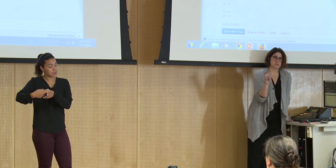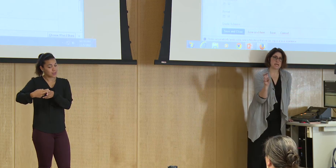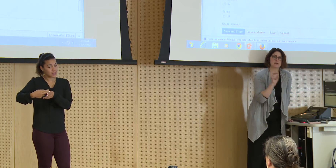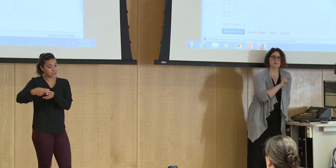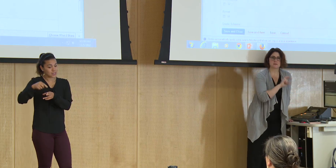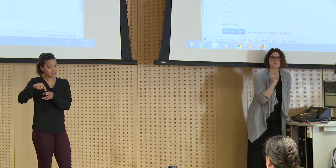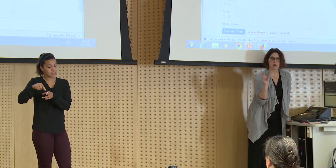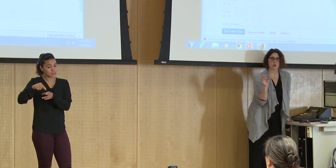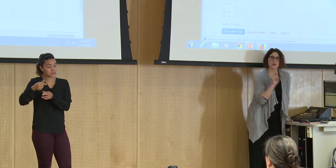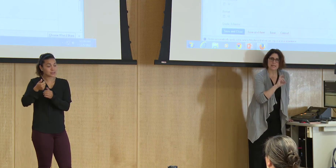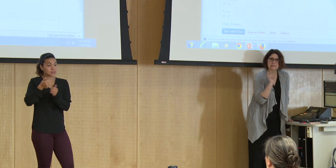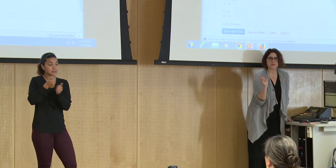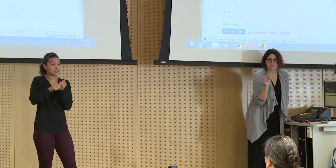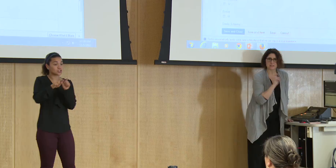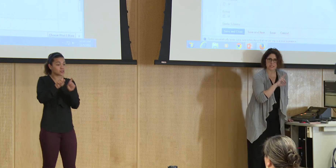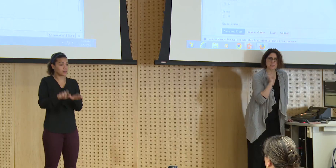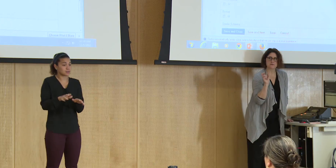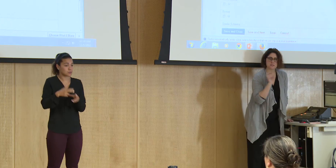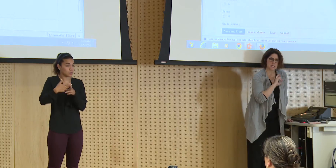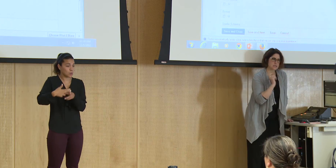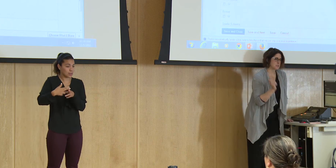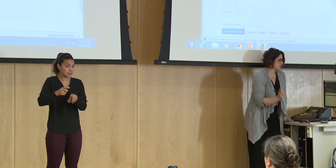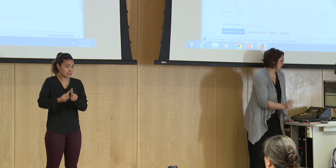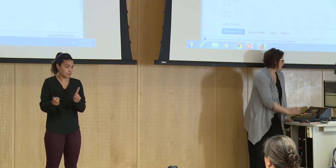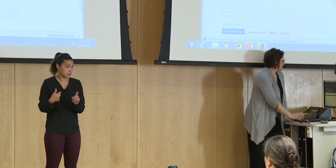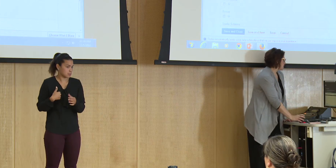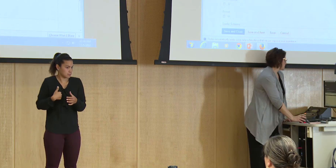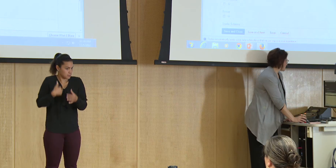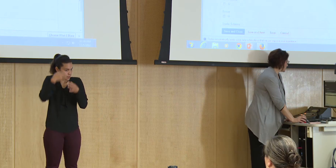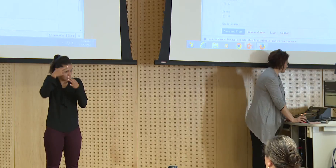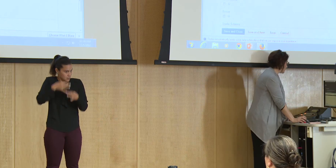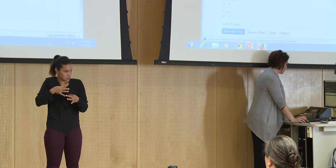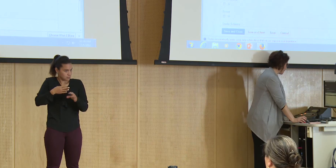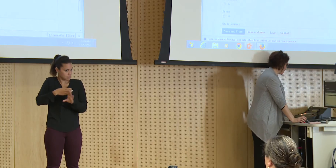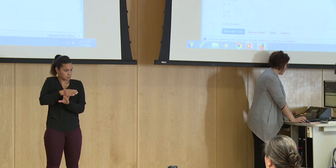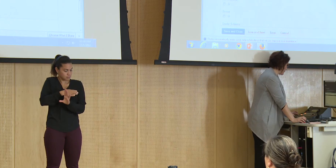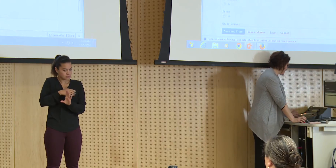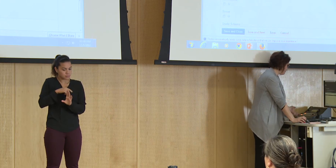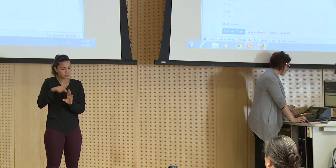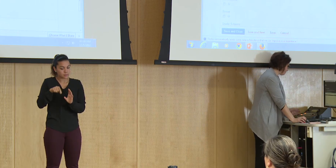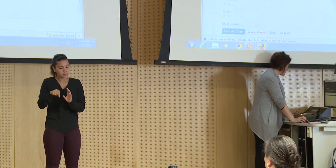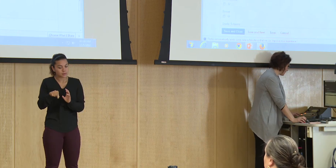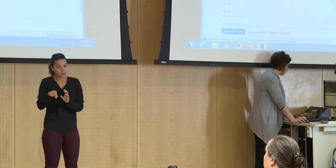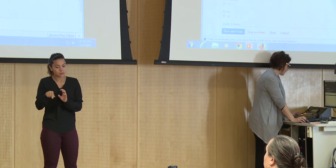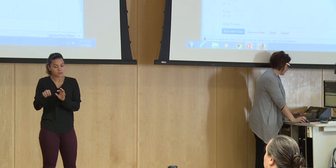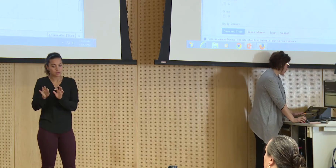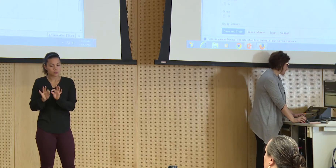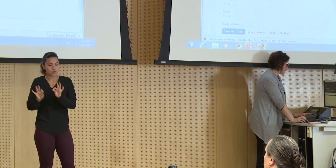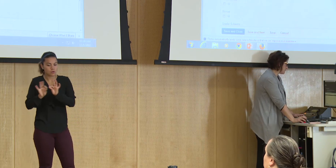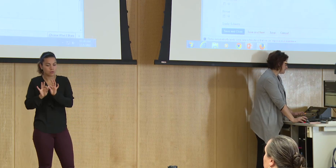tests are weighted differently, I've decided. This one will be worth 40%.